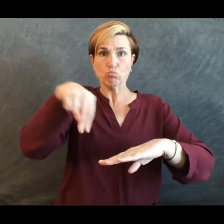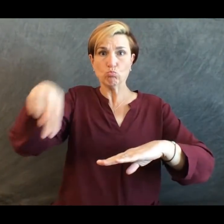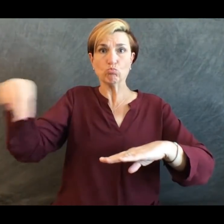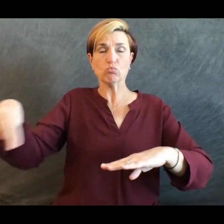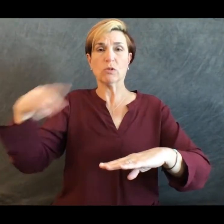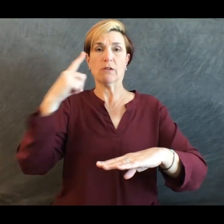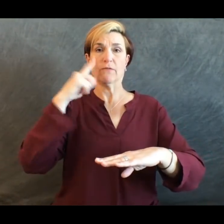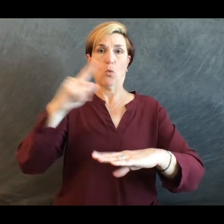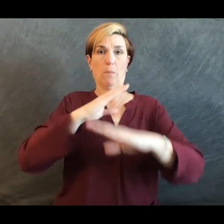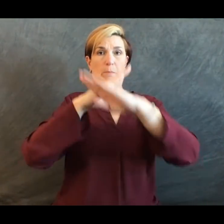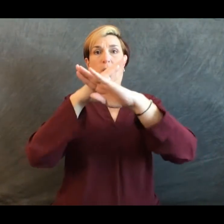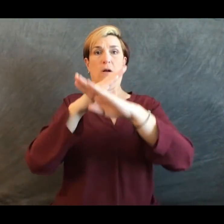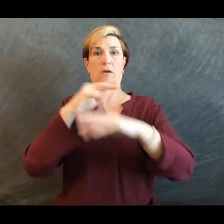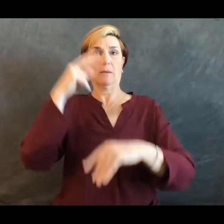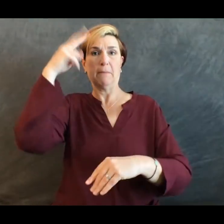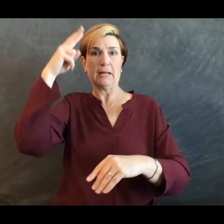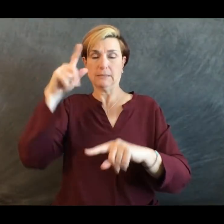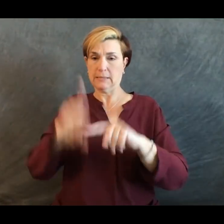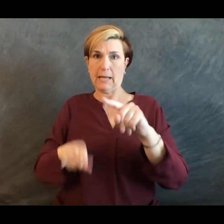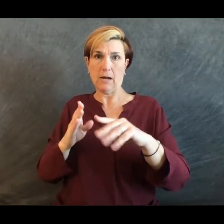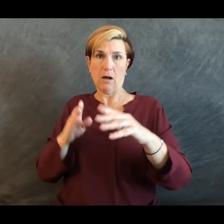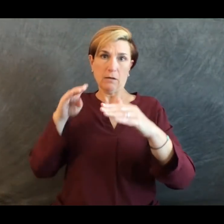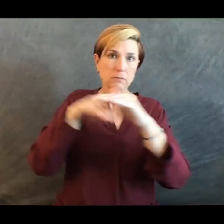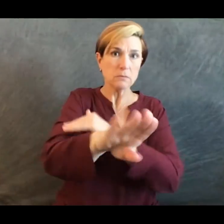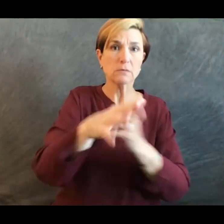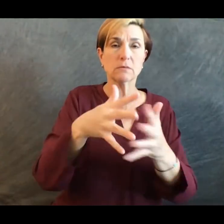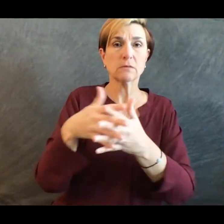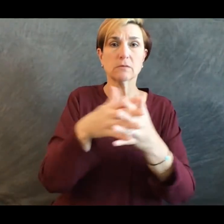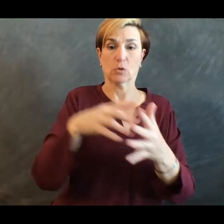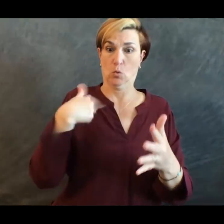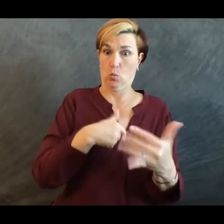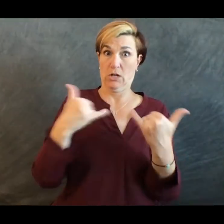country as our wall goes up we're up to about a hundred and sixty-eight miles of